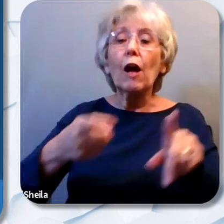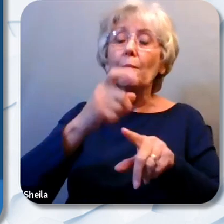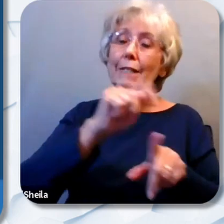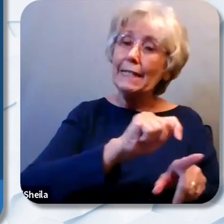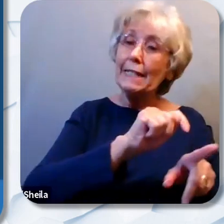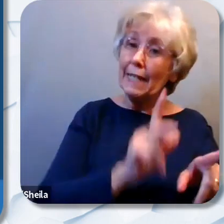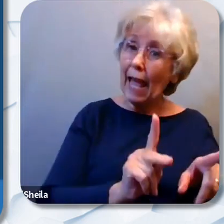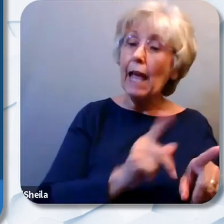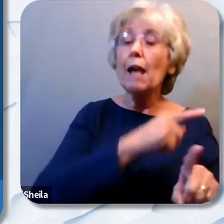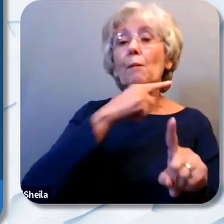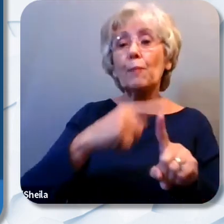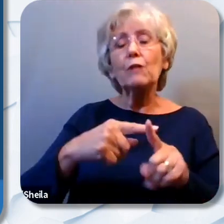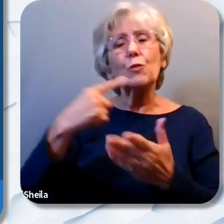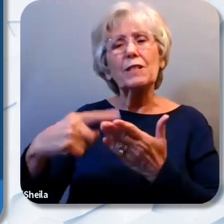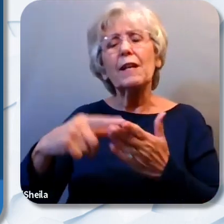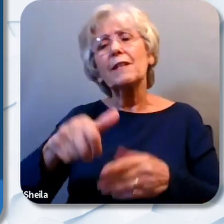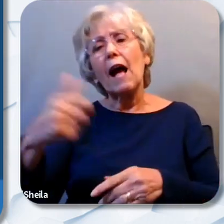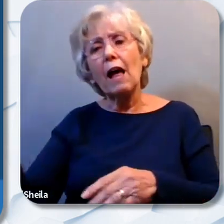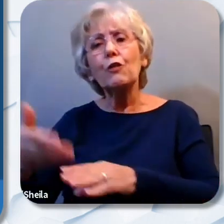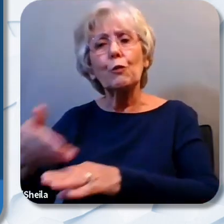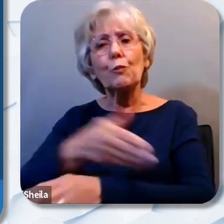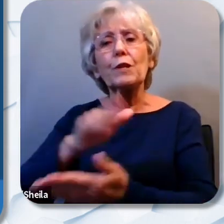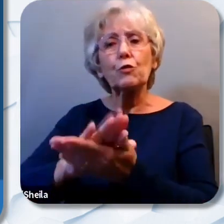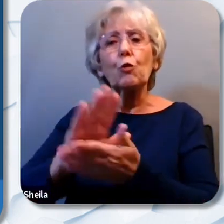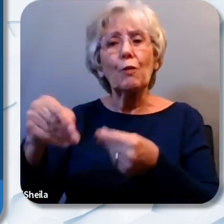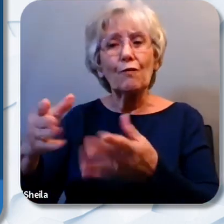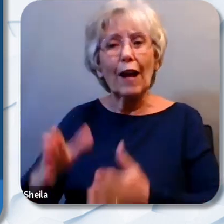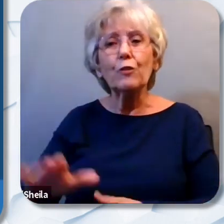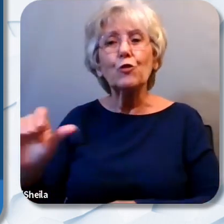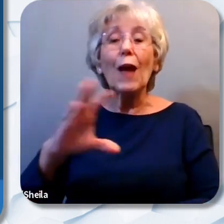also talking about other preschool providers as well and headstart teachers and providers.